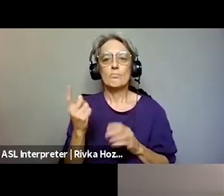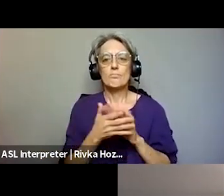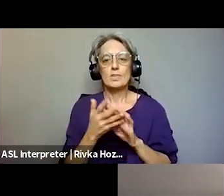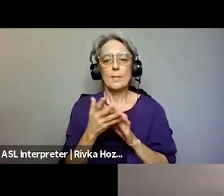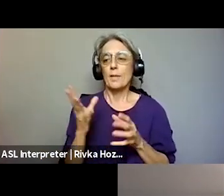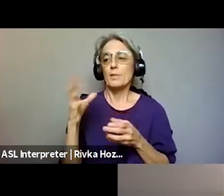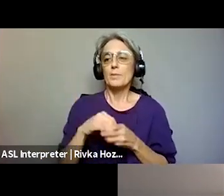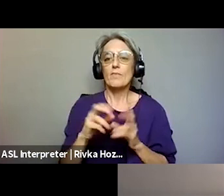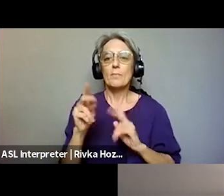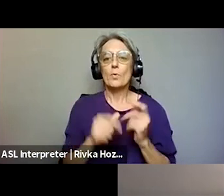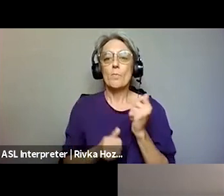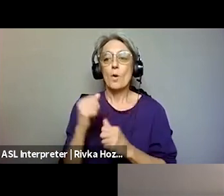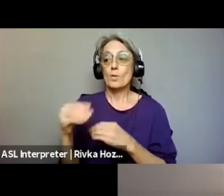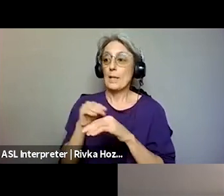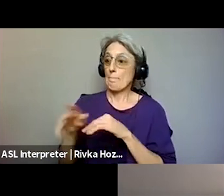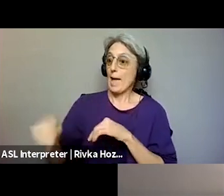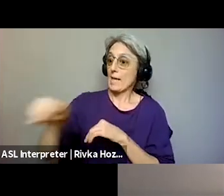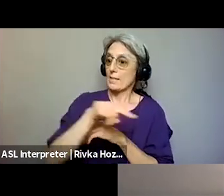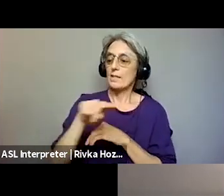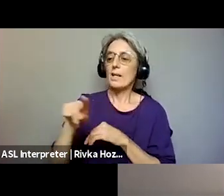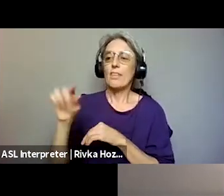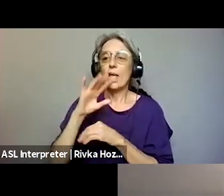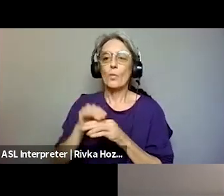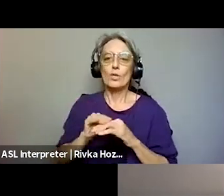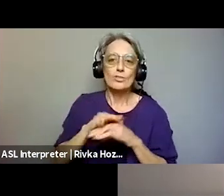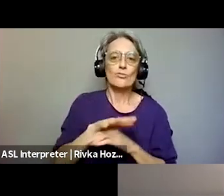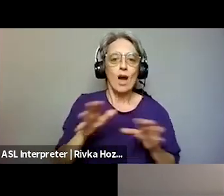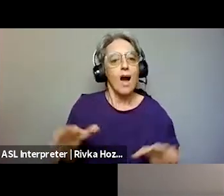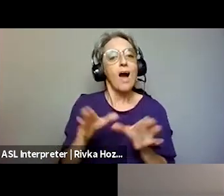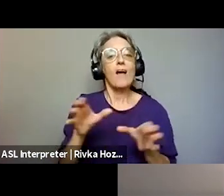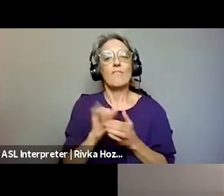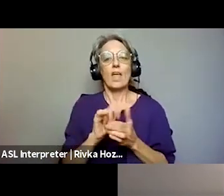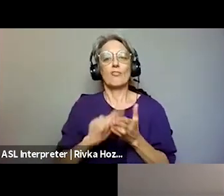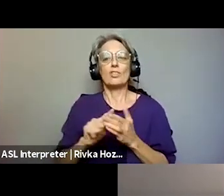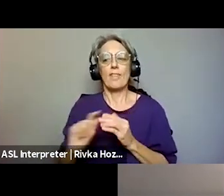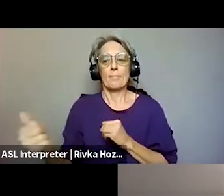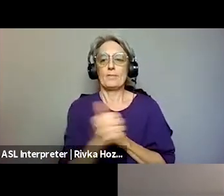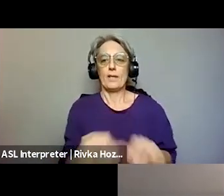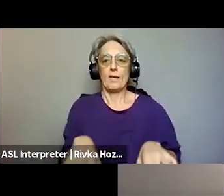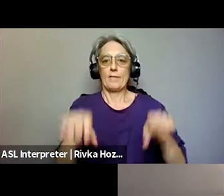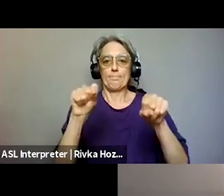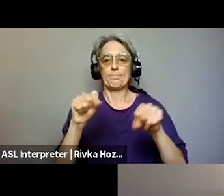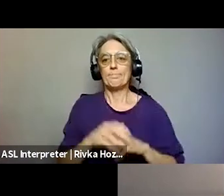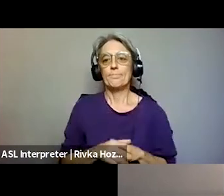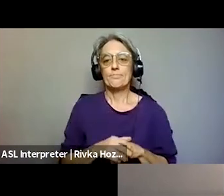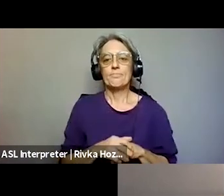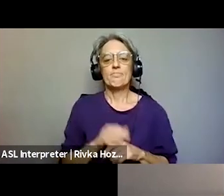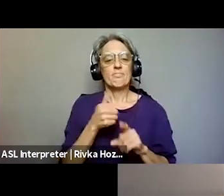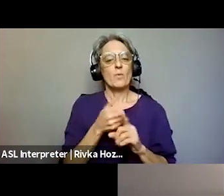drive the research and he wants to know have there been participatory action research or par